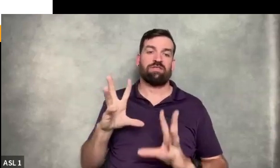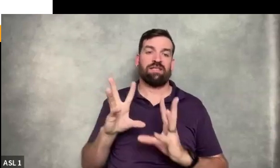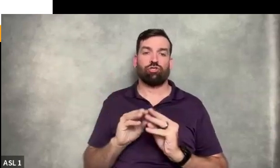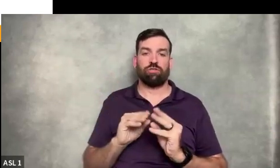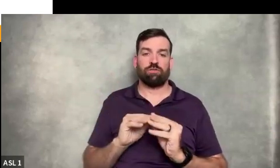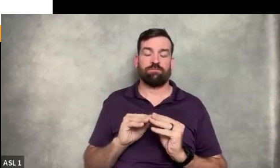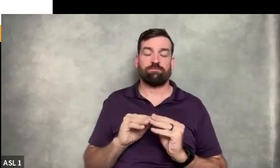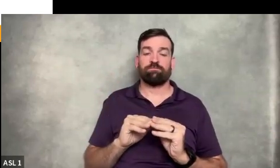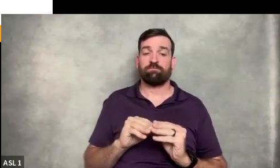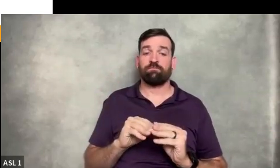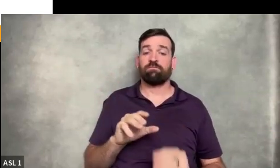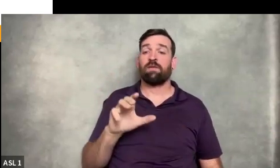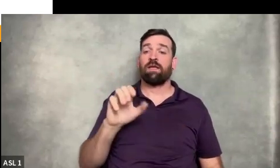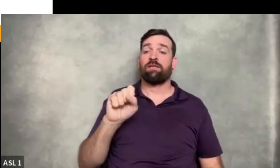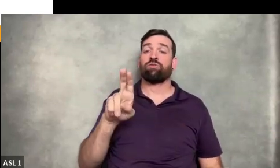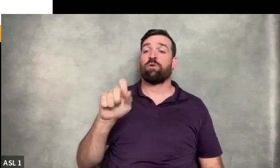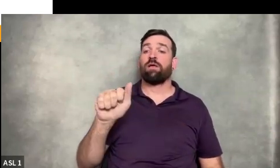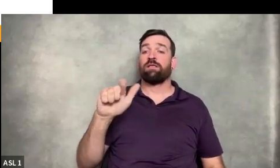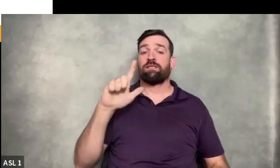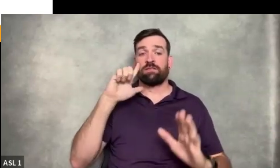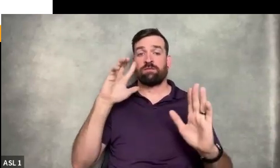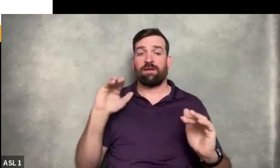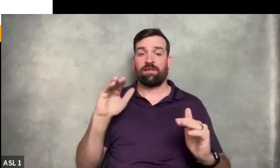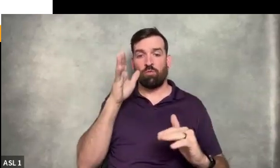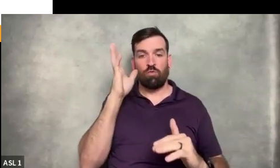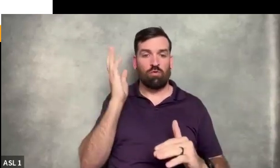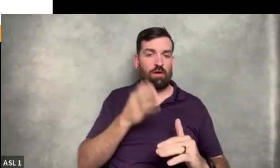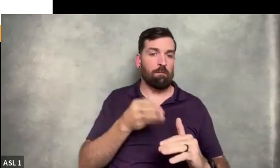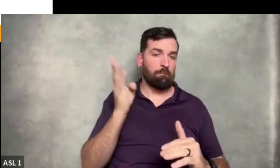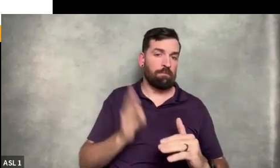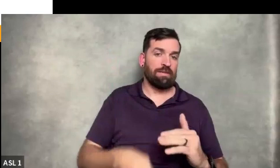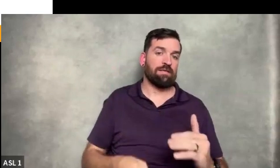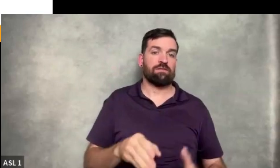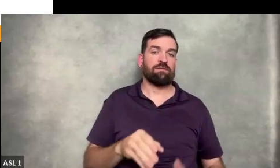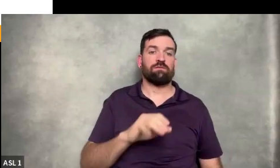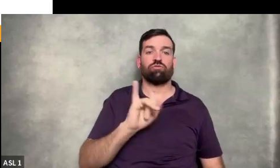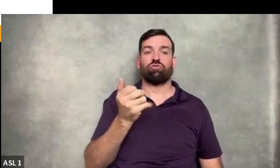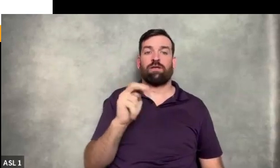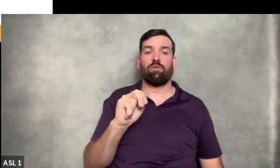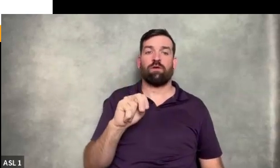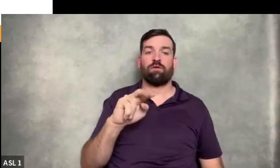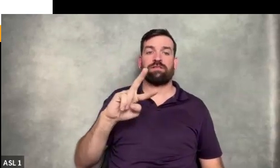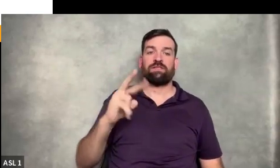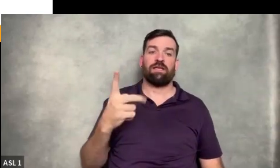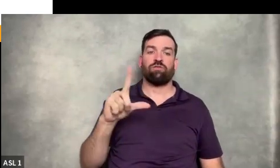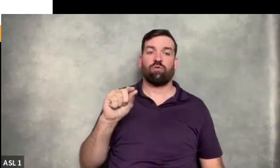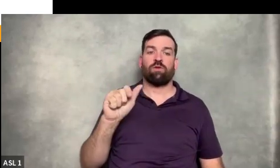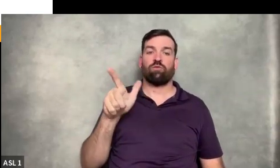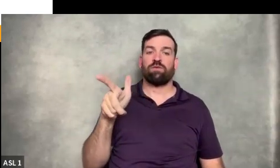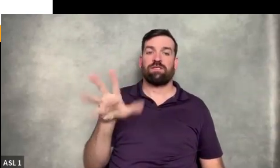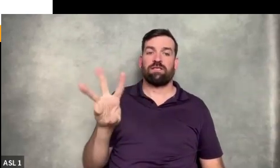unit on aging is projecting they will have this completed by January 2nd of 2026. And then the